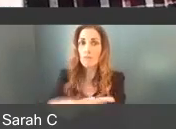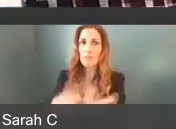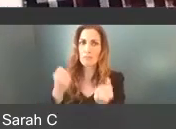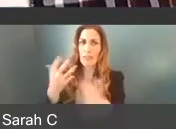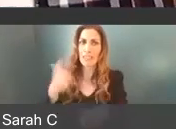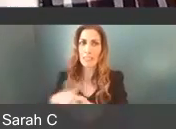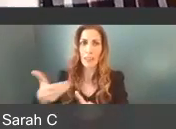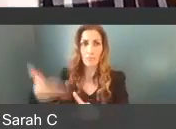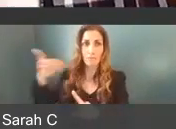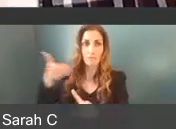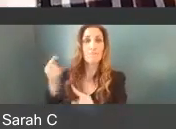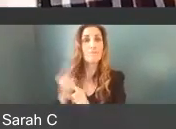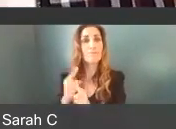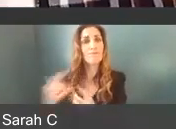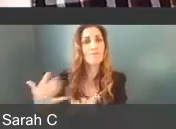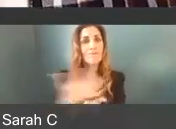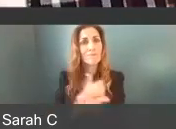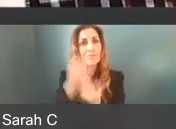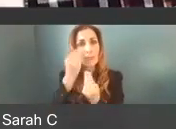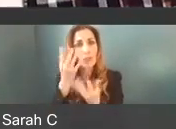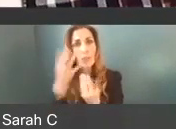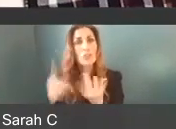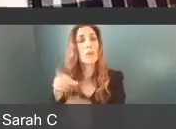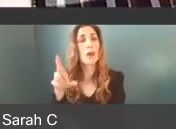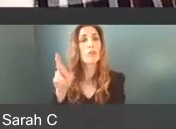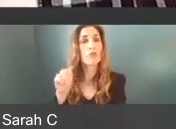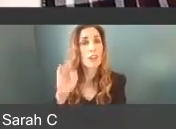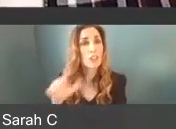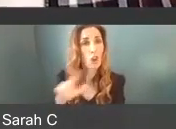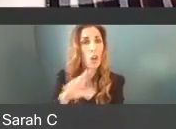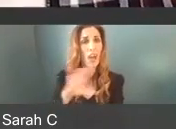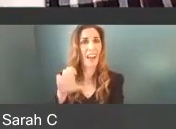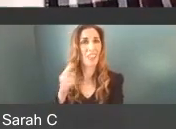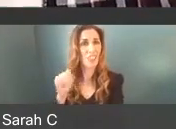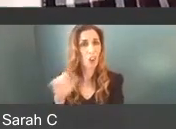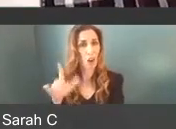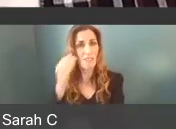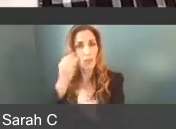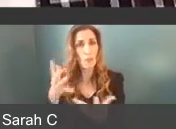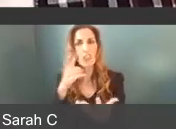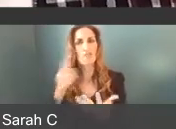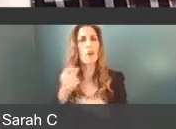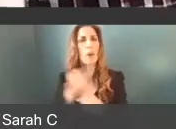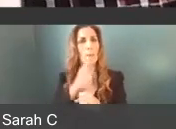racial and ethnic data to inform our equitable vaccine distribution strategies is extremely